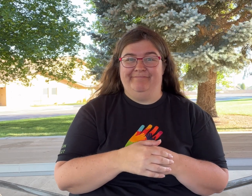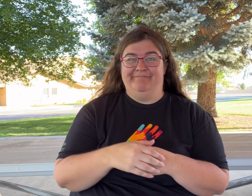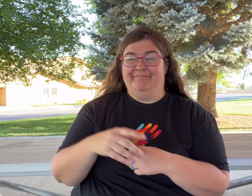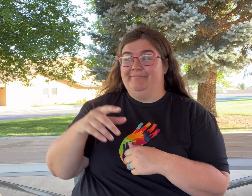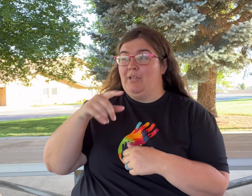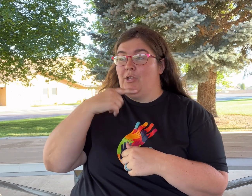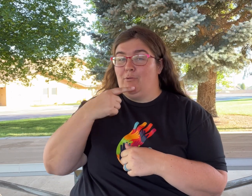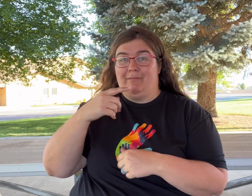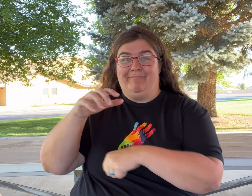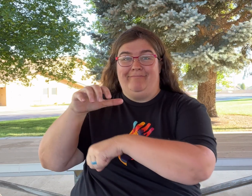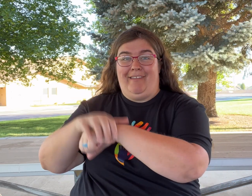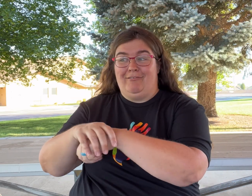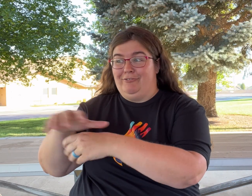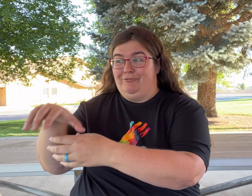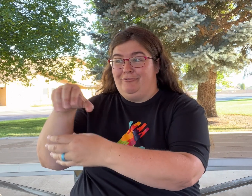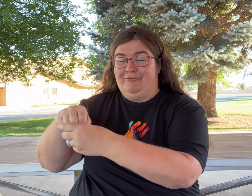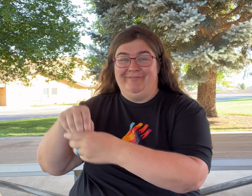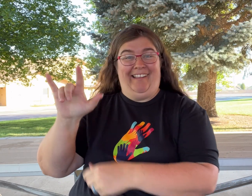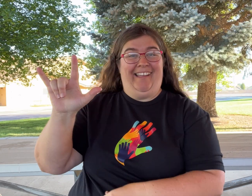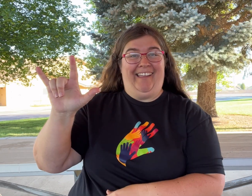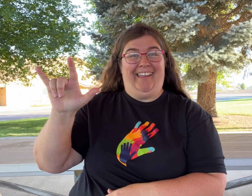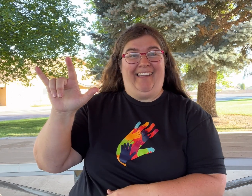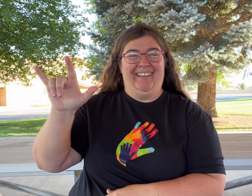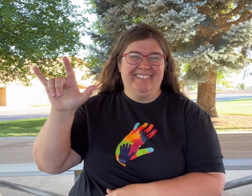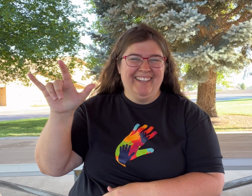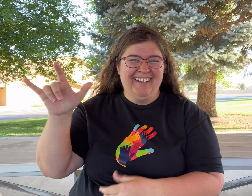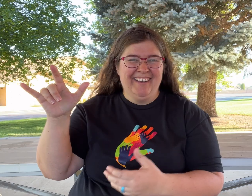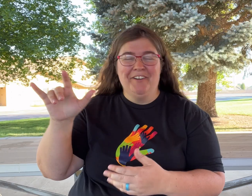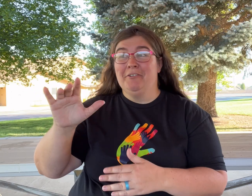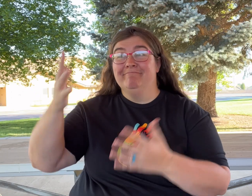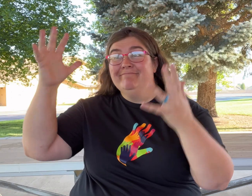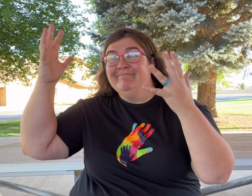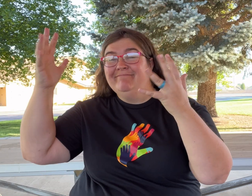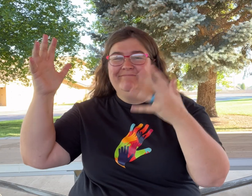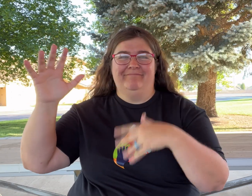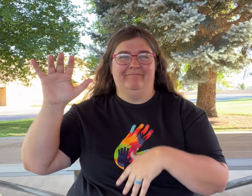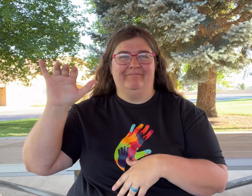the hearing / English community incorporates the "I love you" sign or visual applause. I've seen